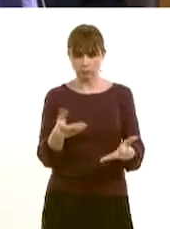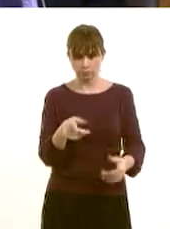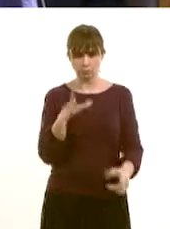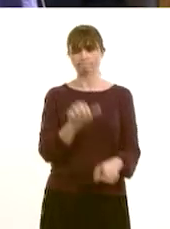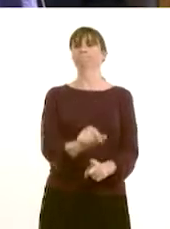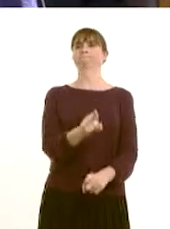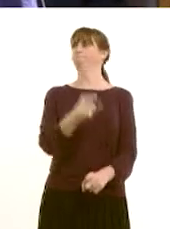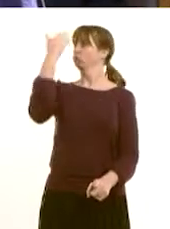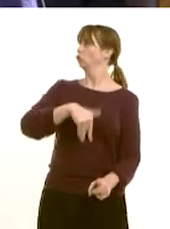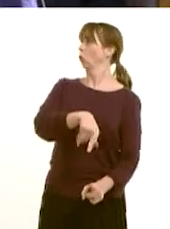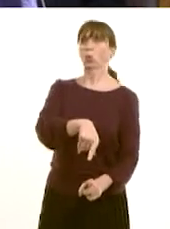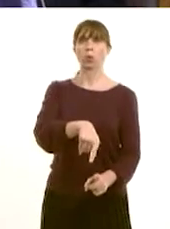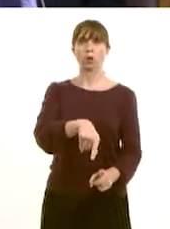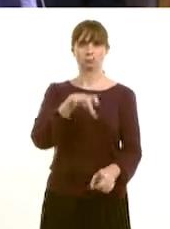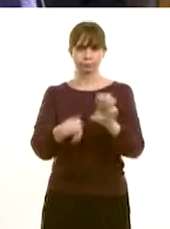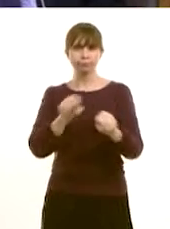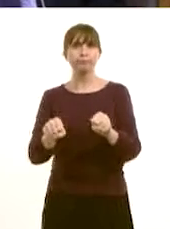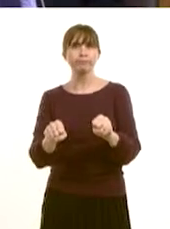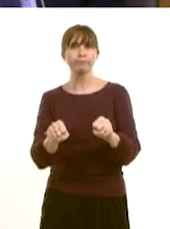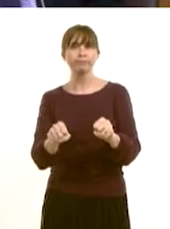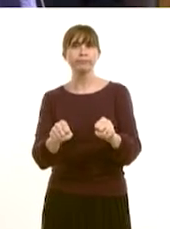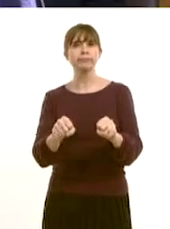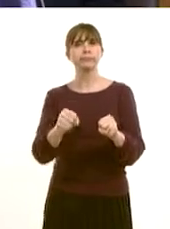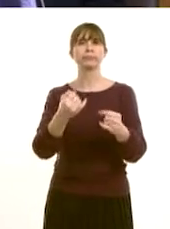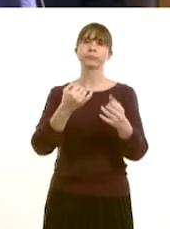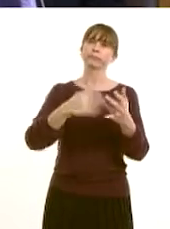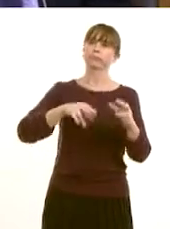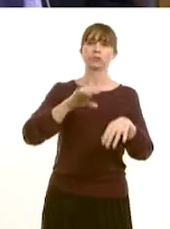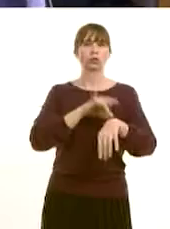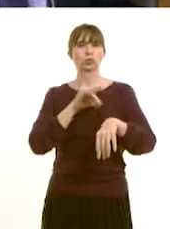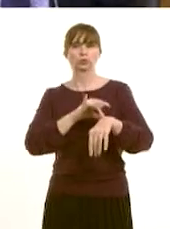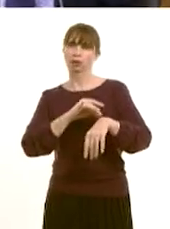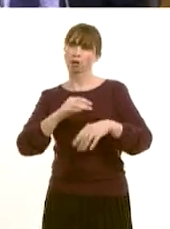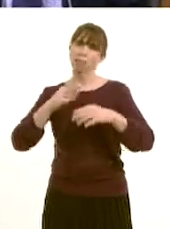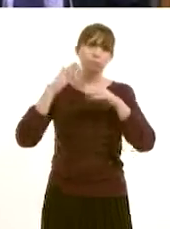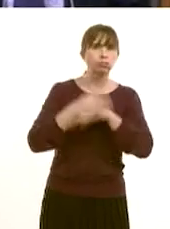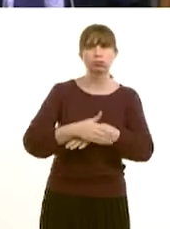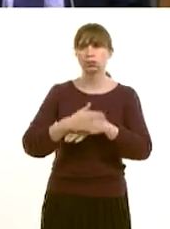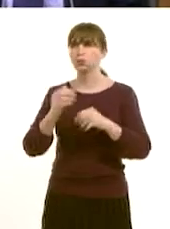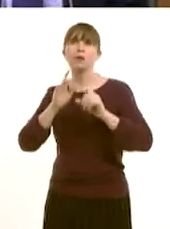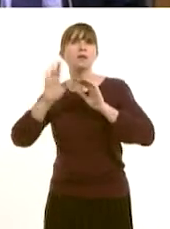and of course our nursing staff have been working very hard to make sure that those